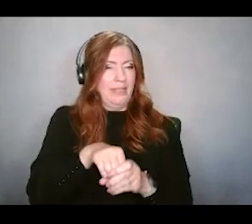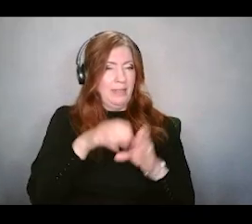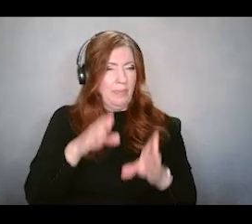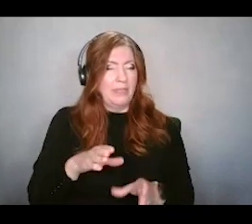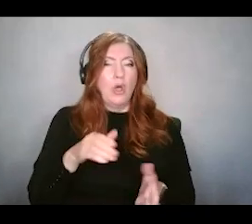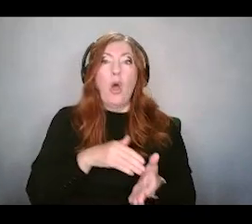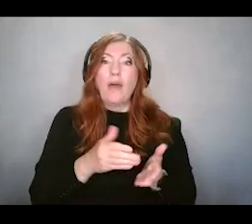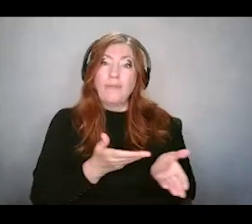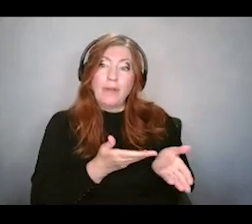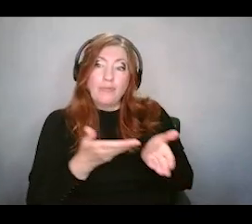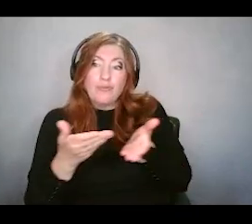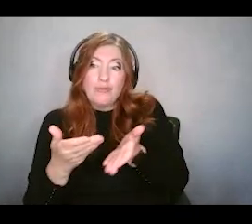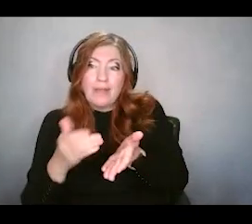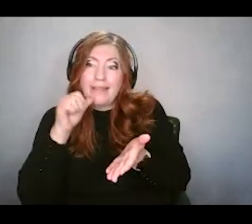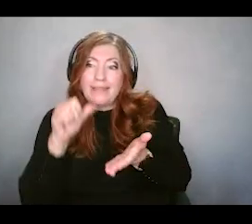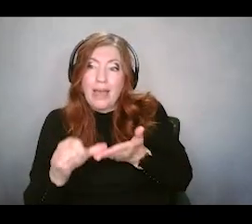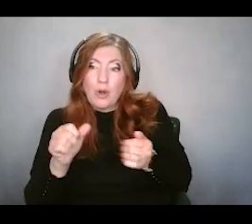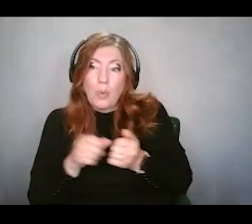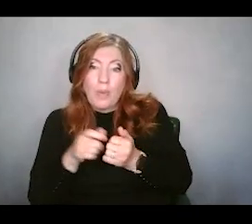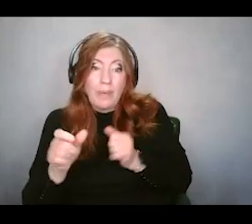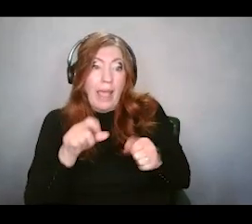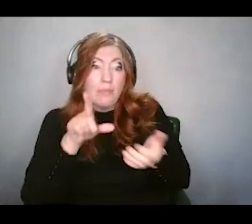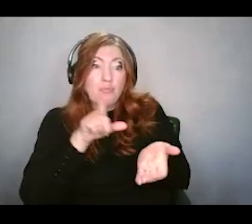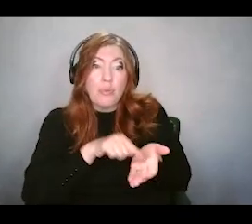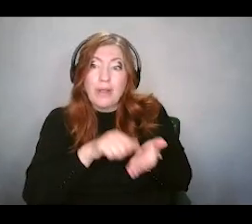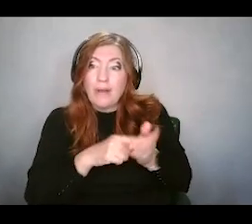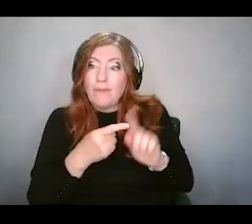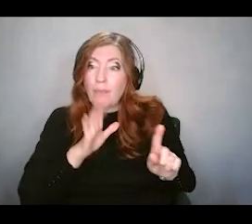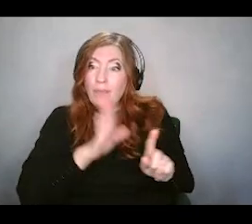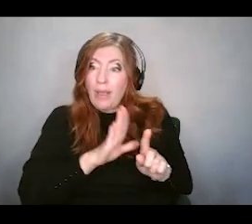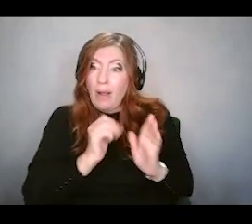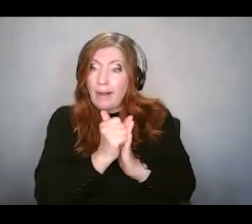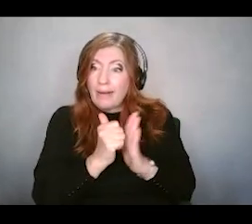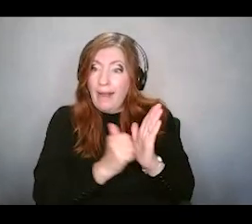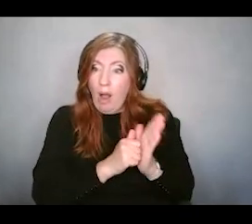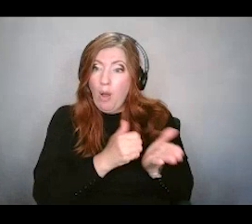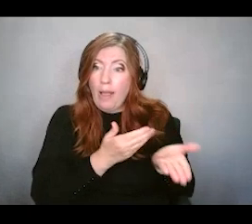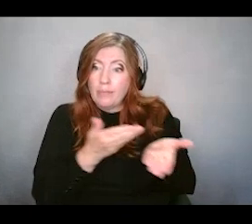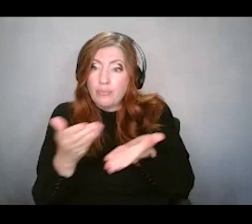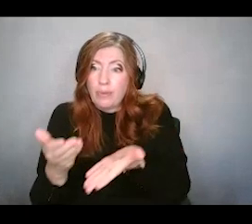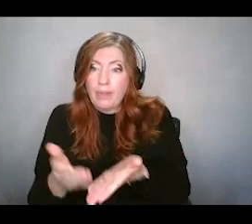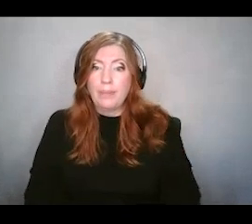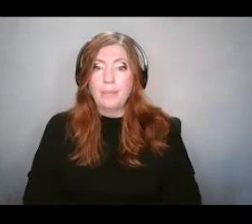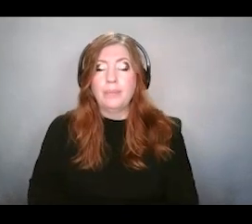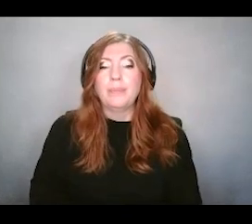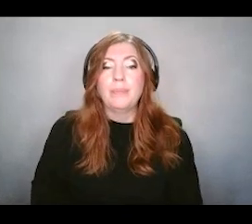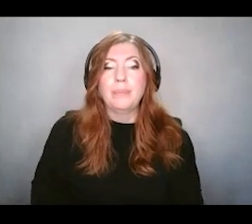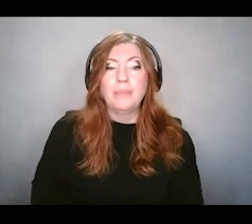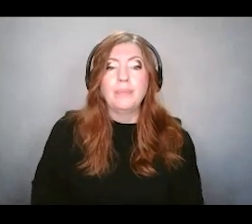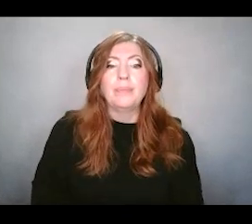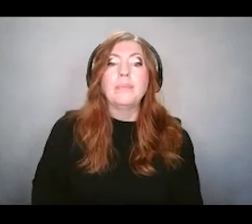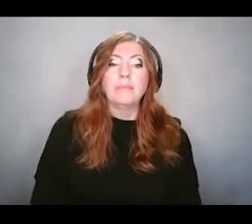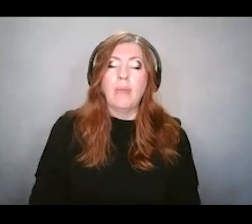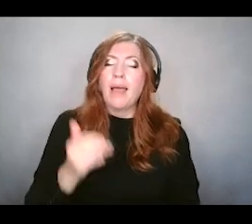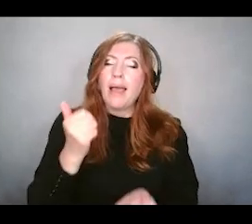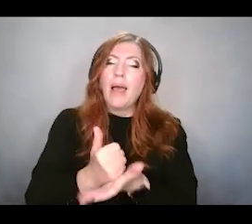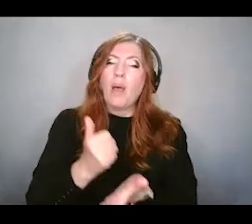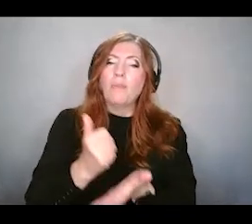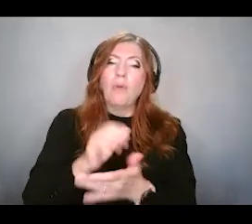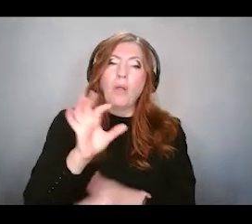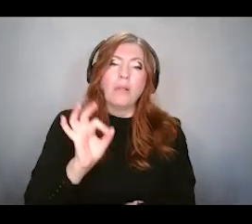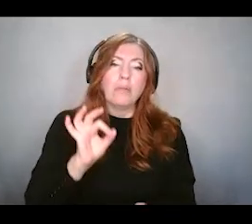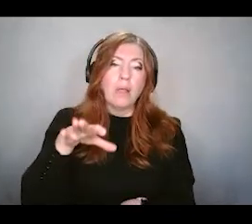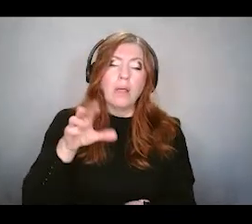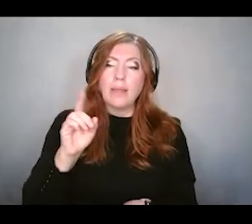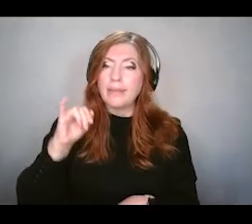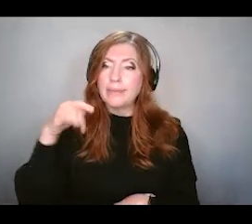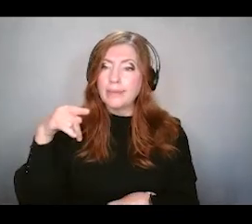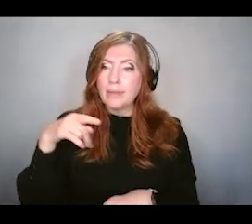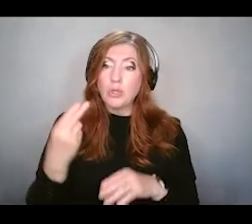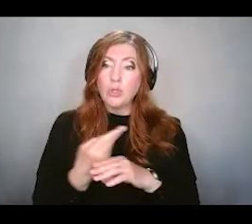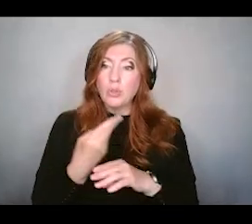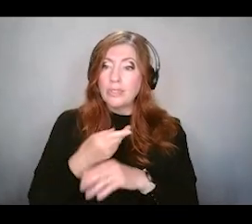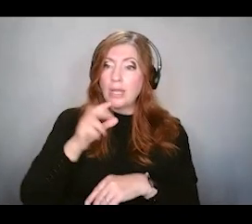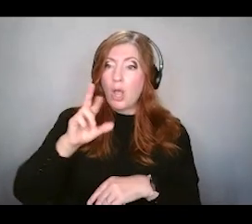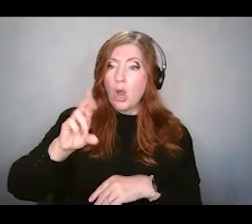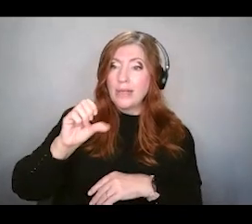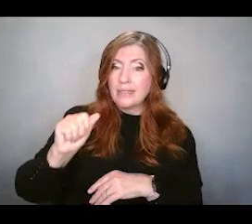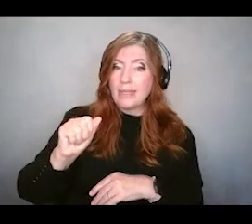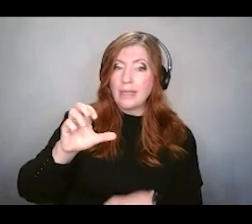they can even print them from their own accounts. A helpful tip: using the RSA Crosswalk tool lets